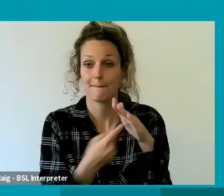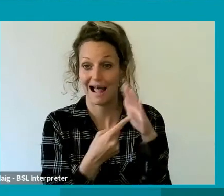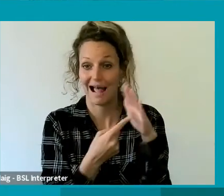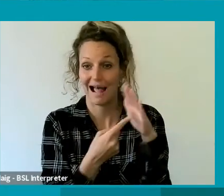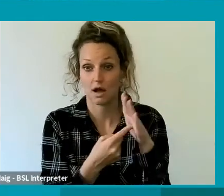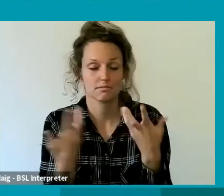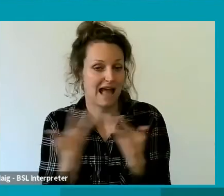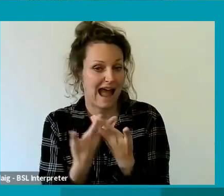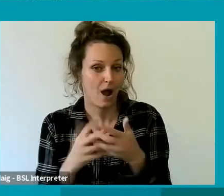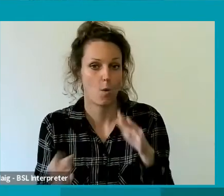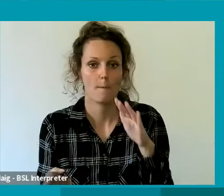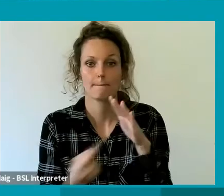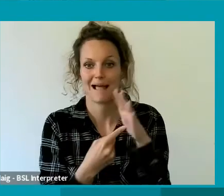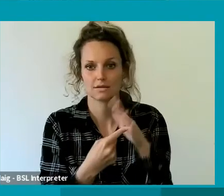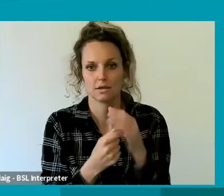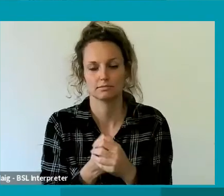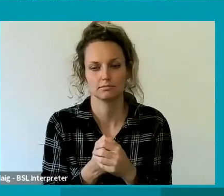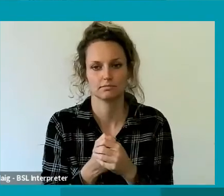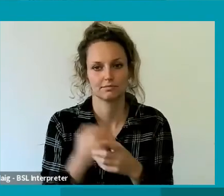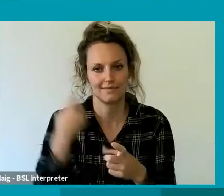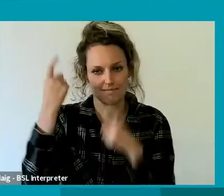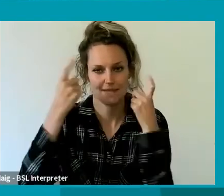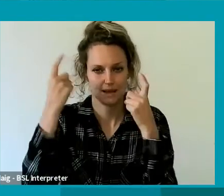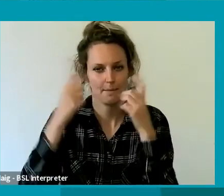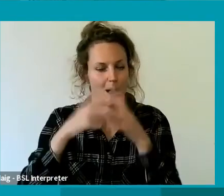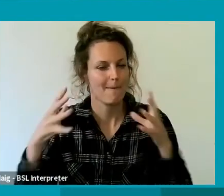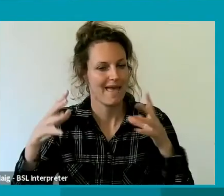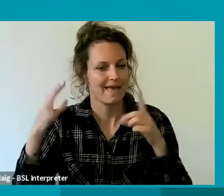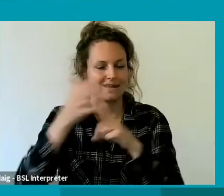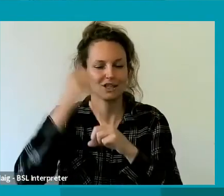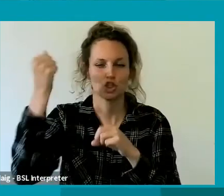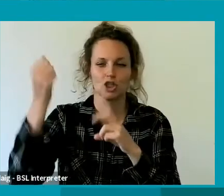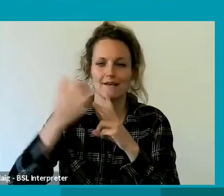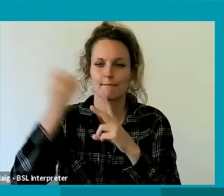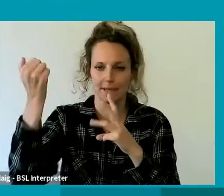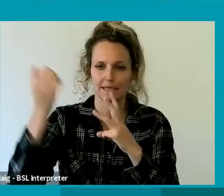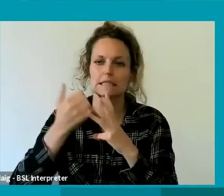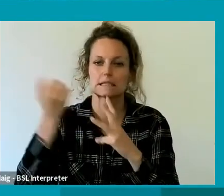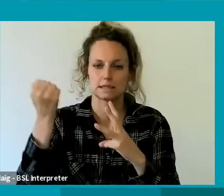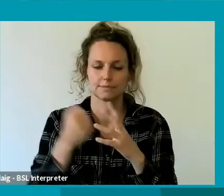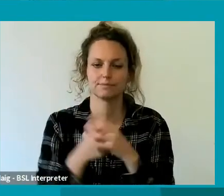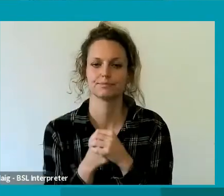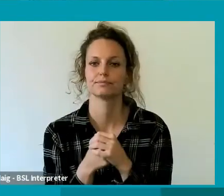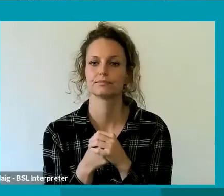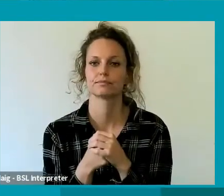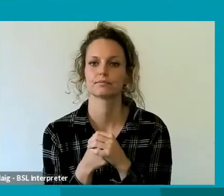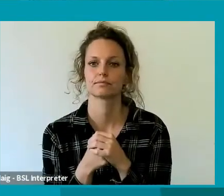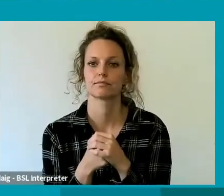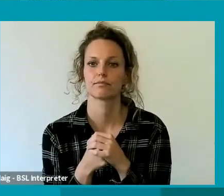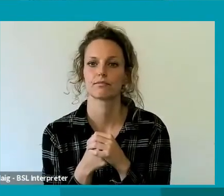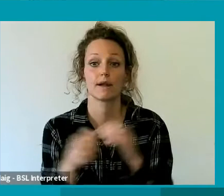So think about those big achievements. Those big impacts that you made, and finally your last paragraph